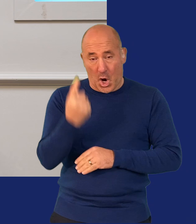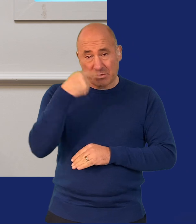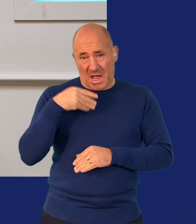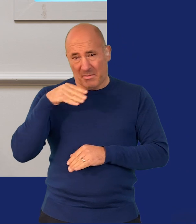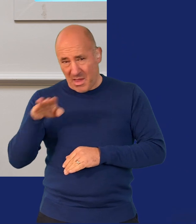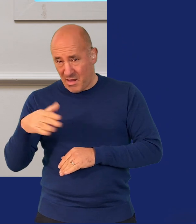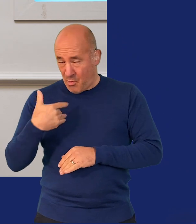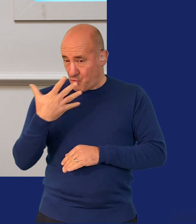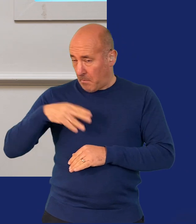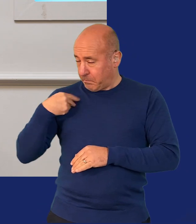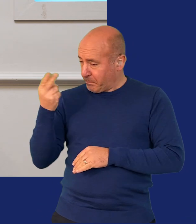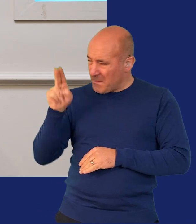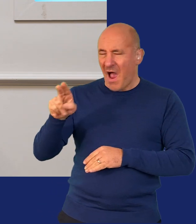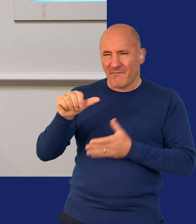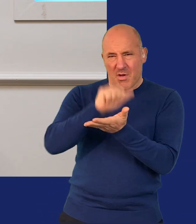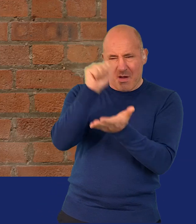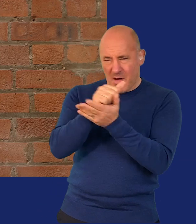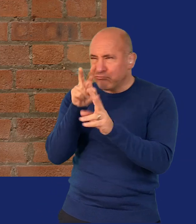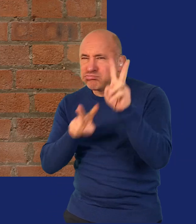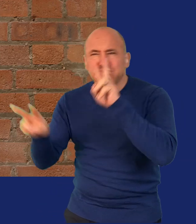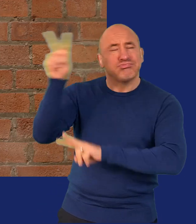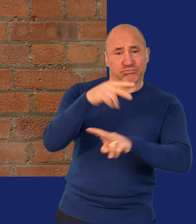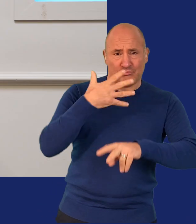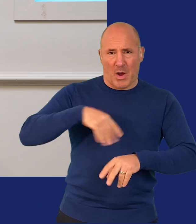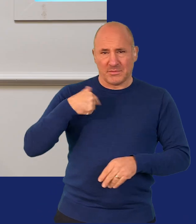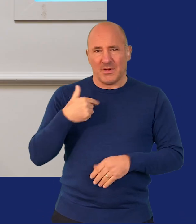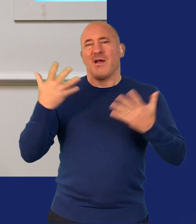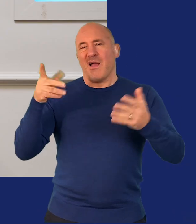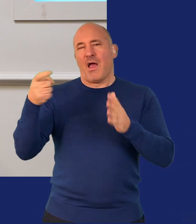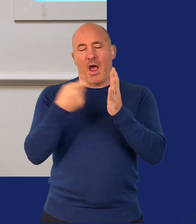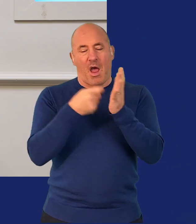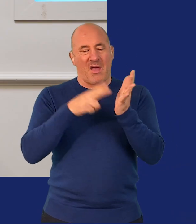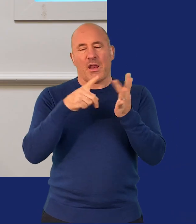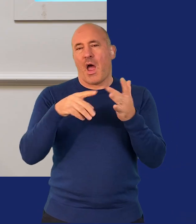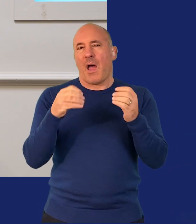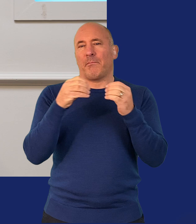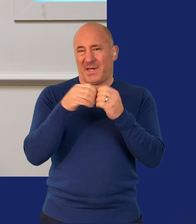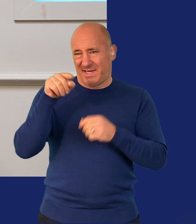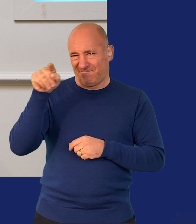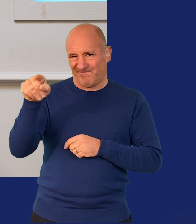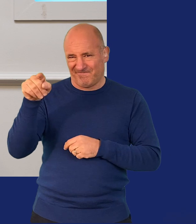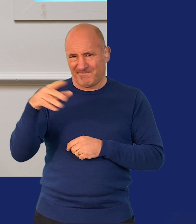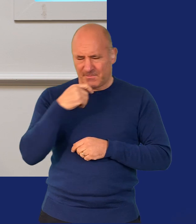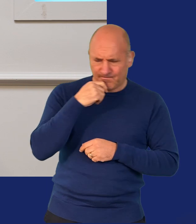Um, but, so, when the RNIB, um, were working on sort of designing